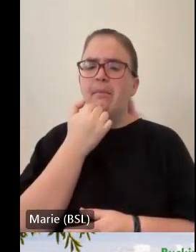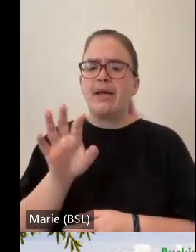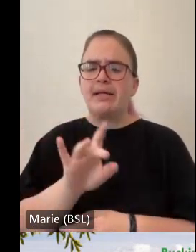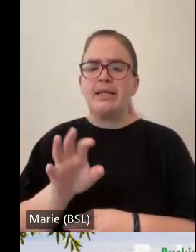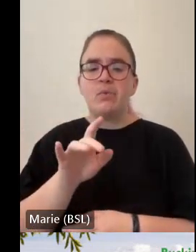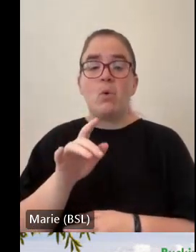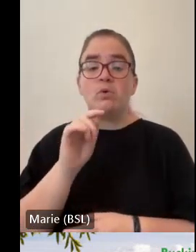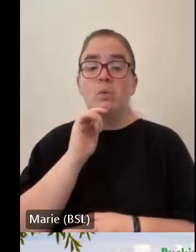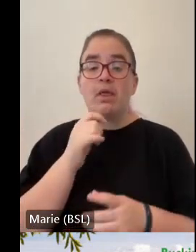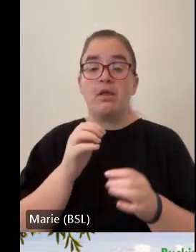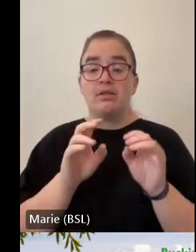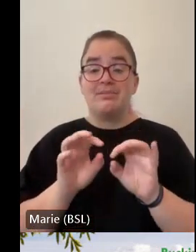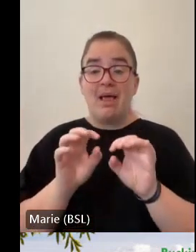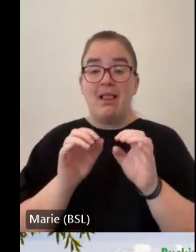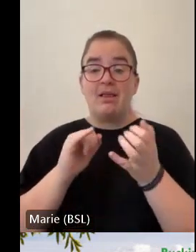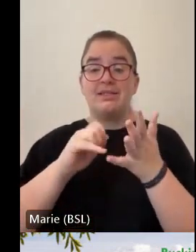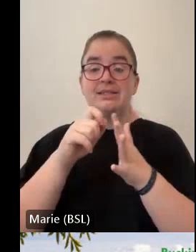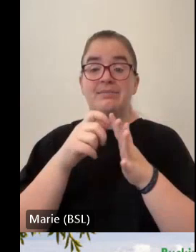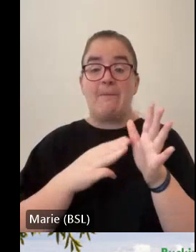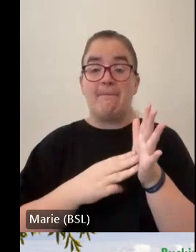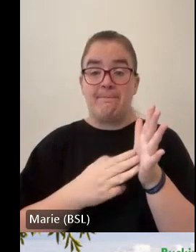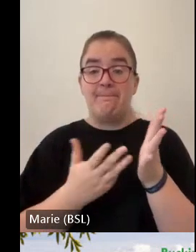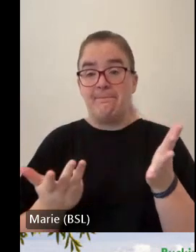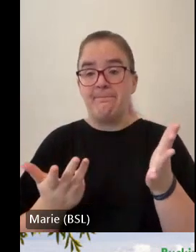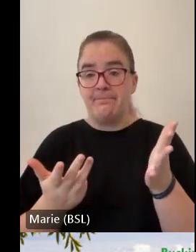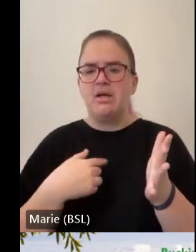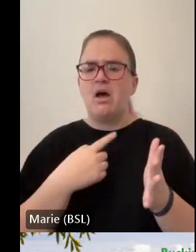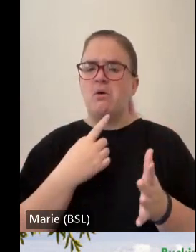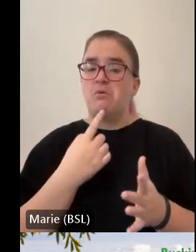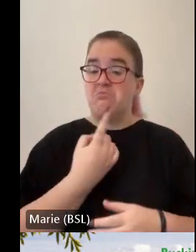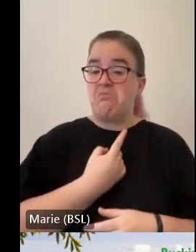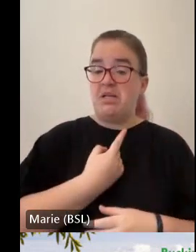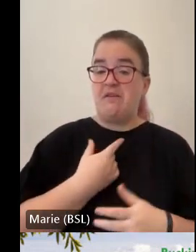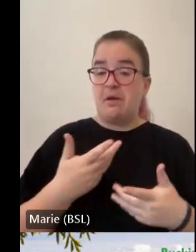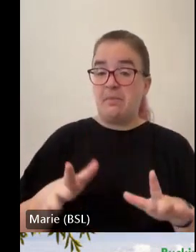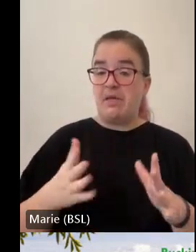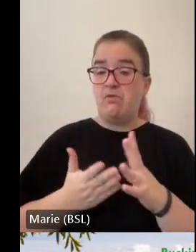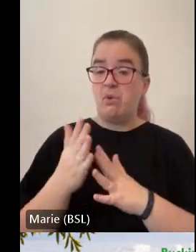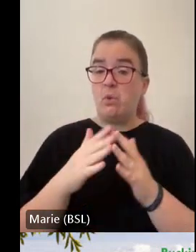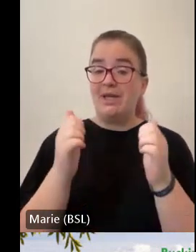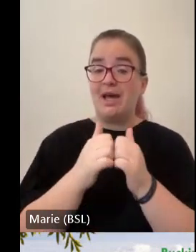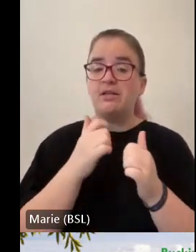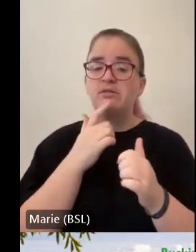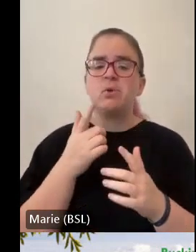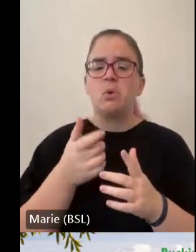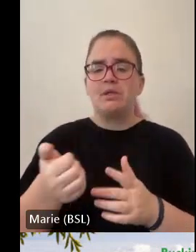I meant to bring down. I I did this over the weekend for a tax that I had and I got a